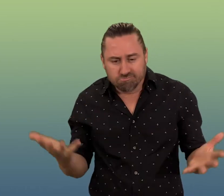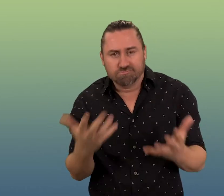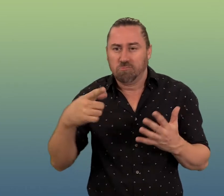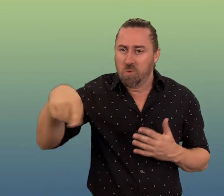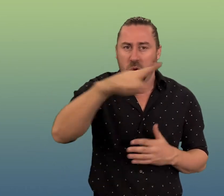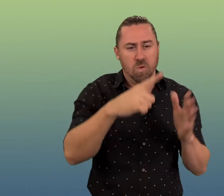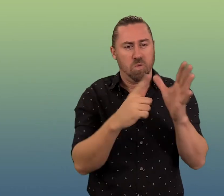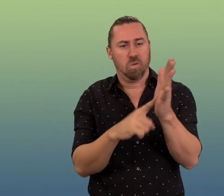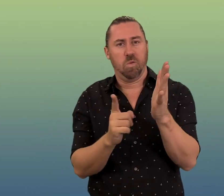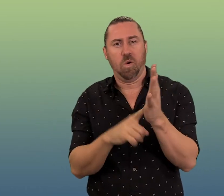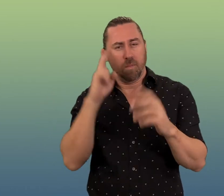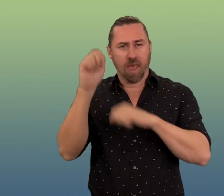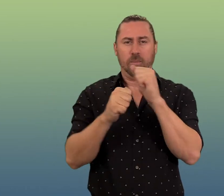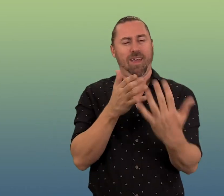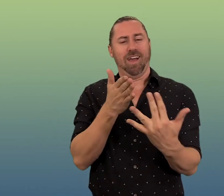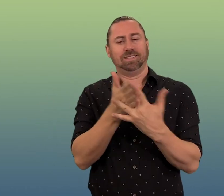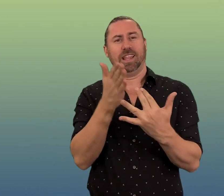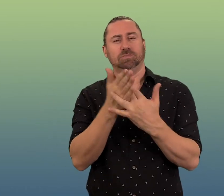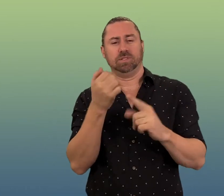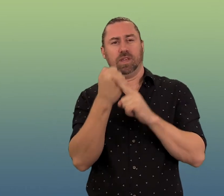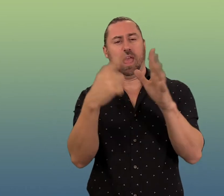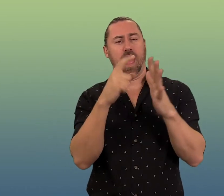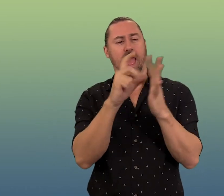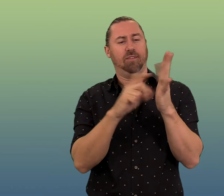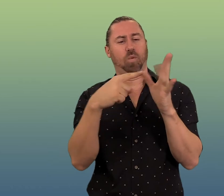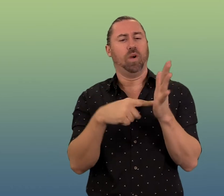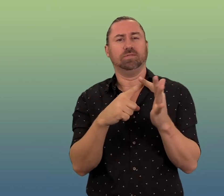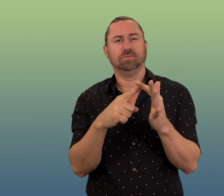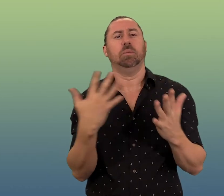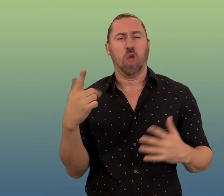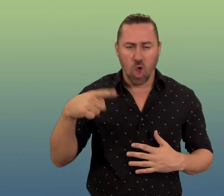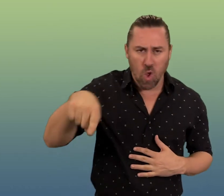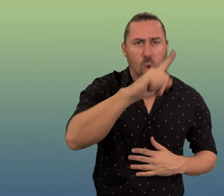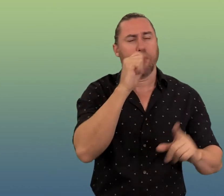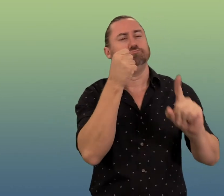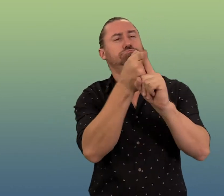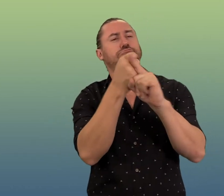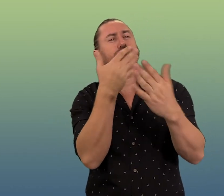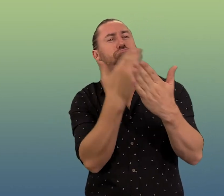I encourage you all to become an accessibility advocate and be the voice for change.